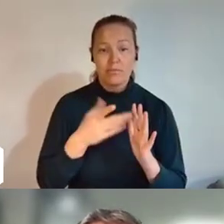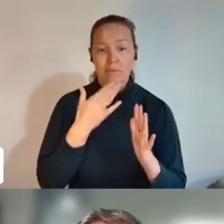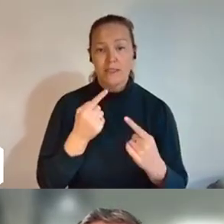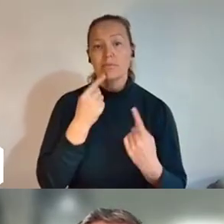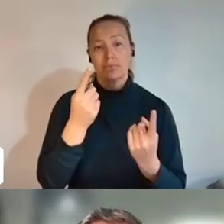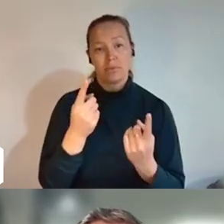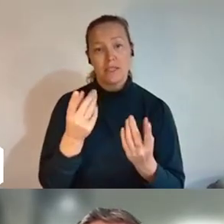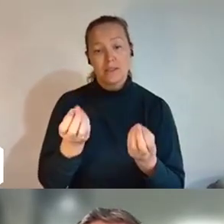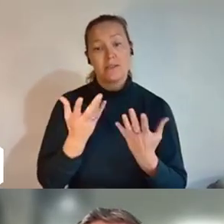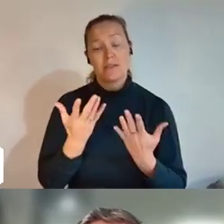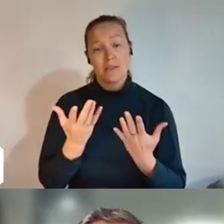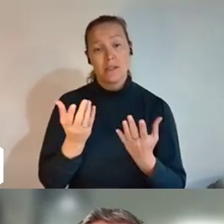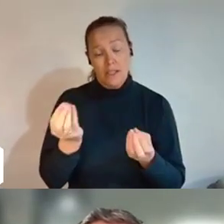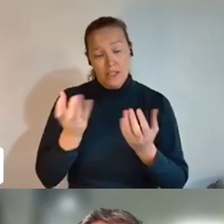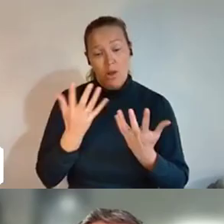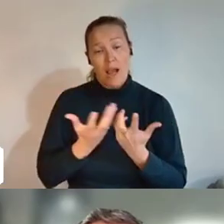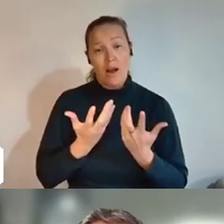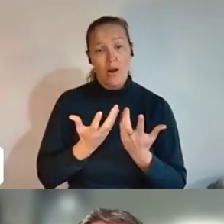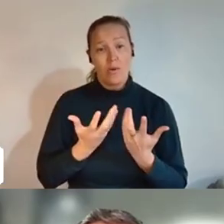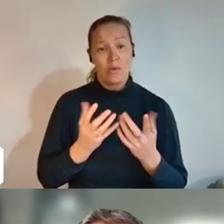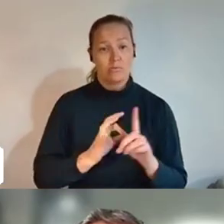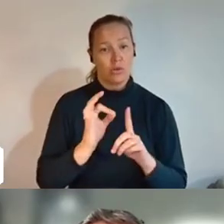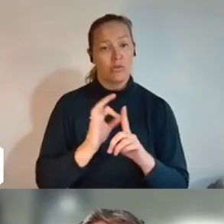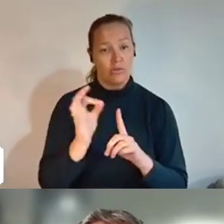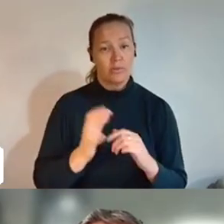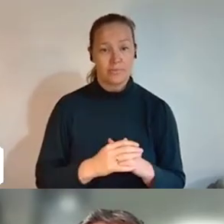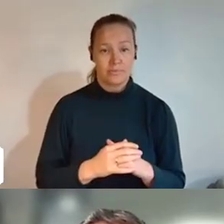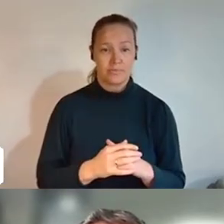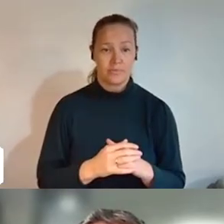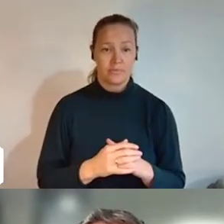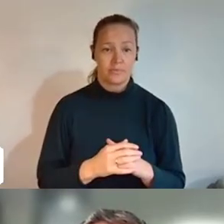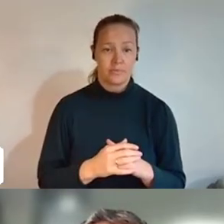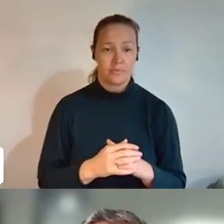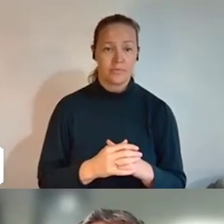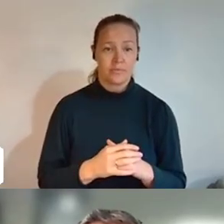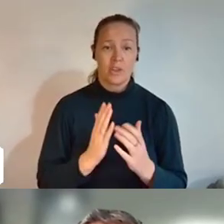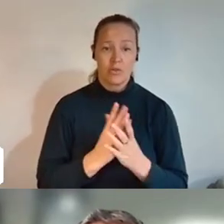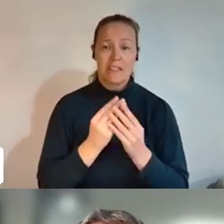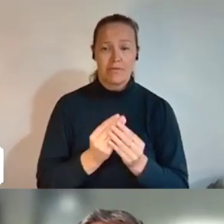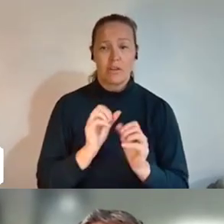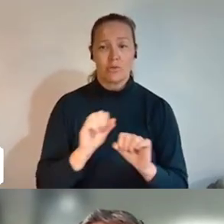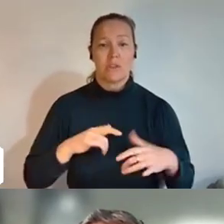as to how we could be doing better and we do very much value your lived experience. Yeah,